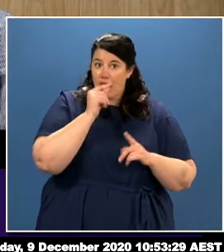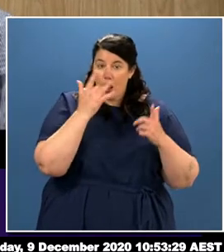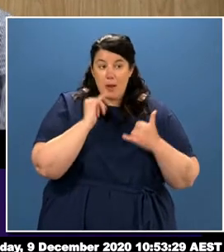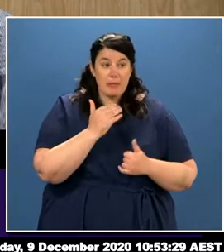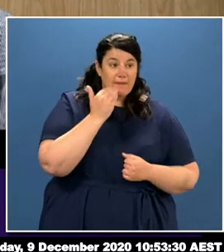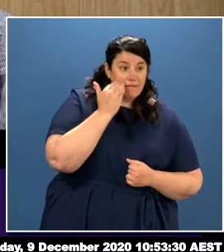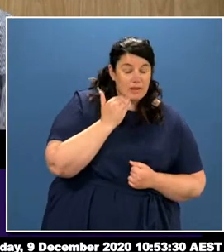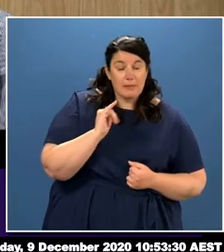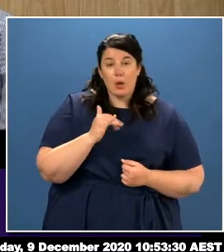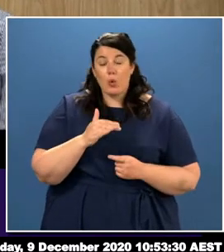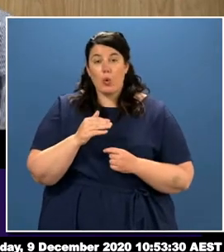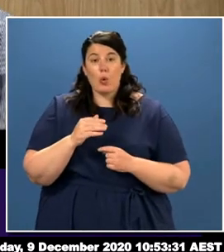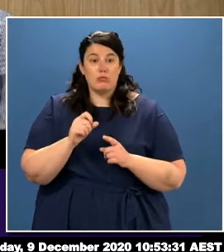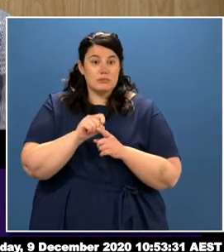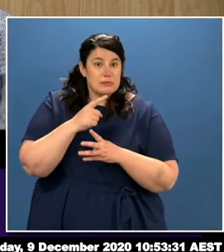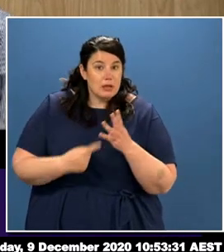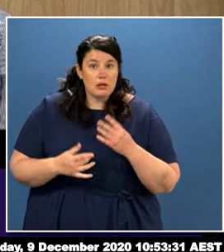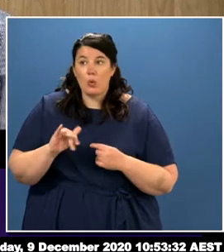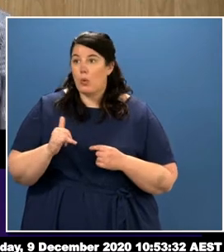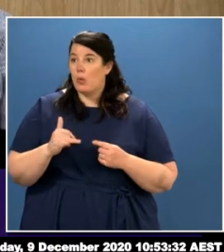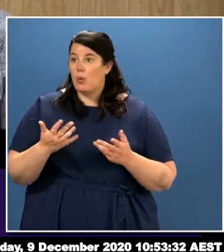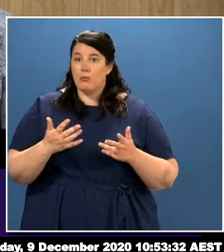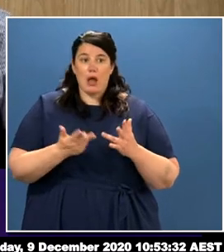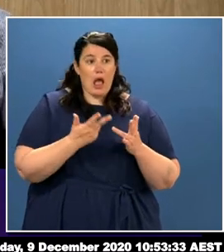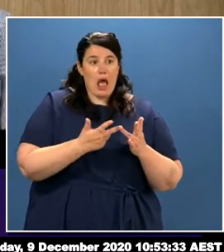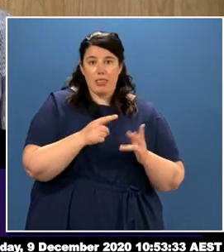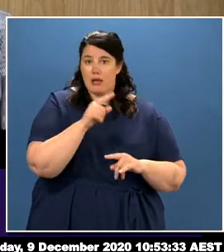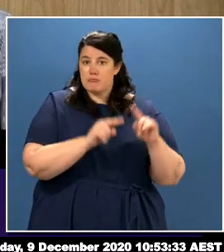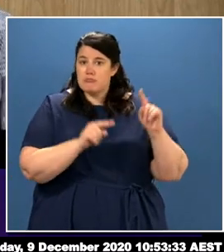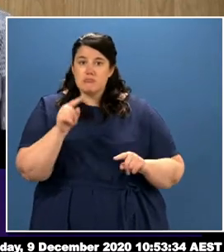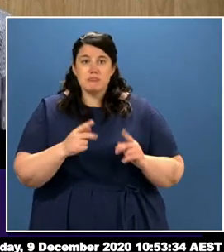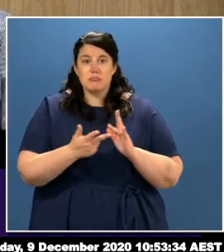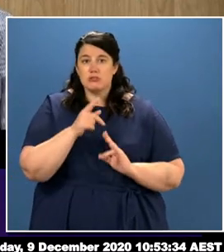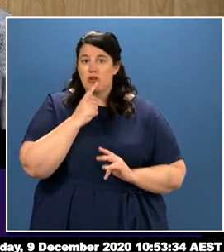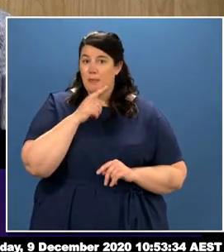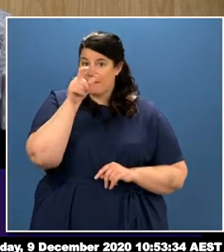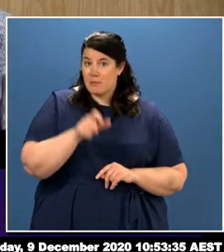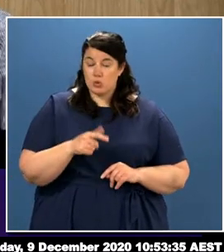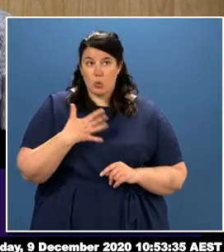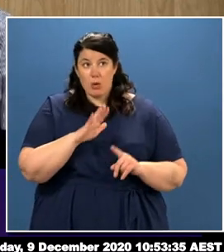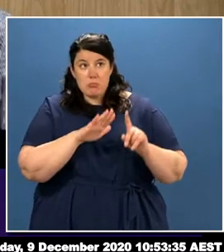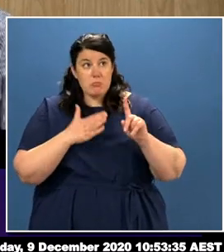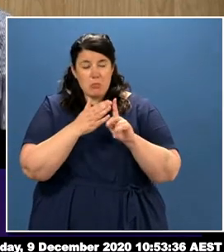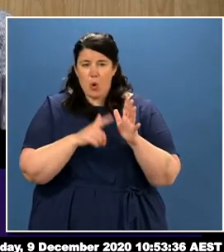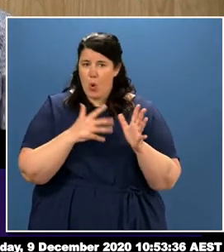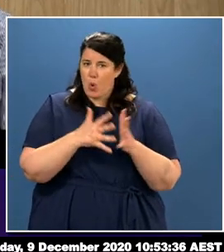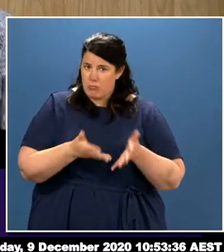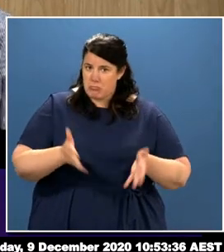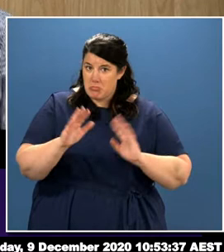with disability or any type of diversity, you know, to give it a go.